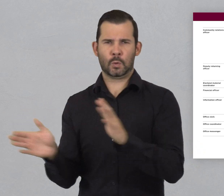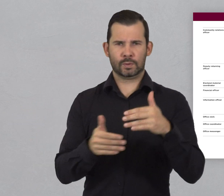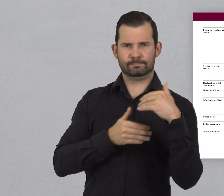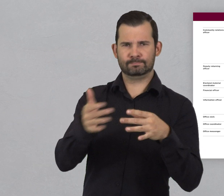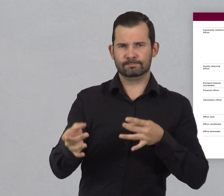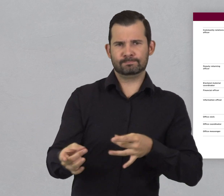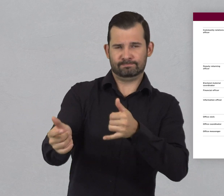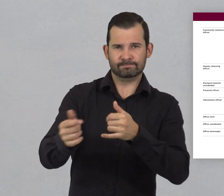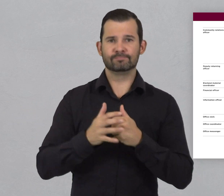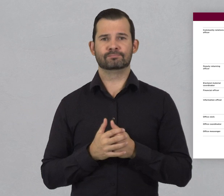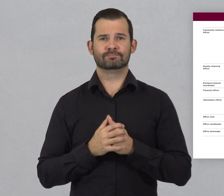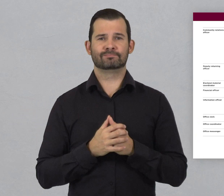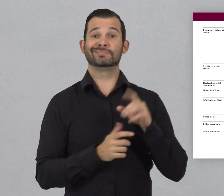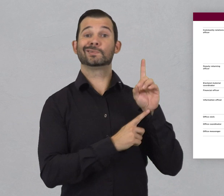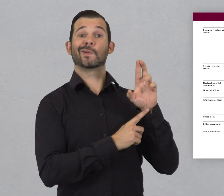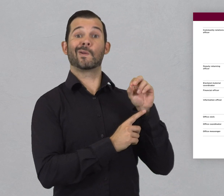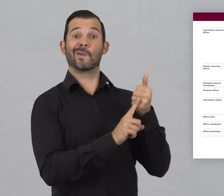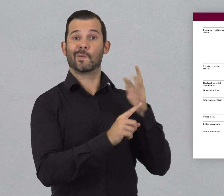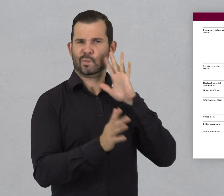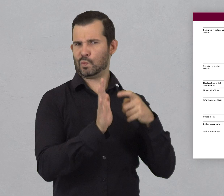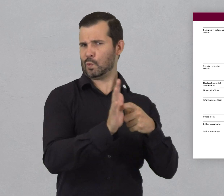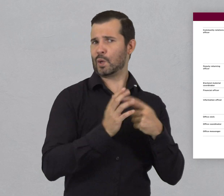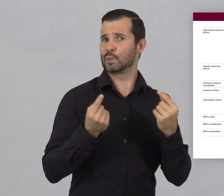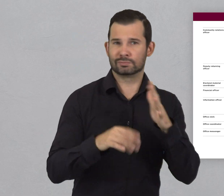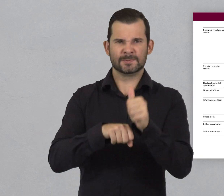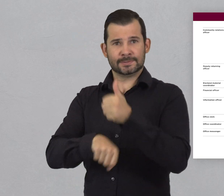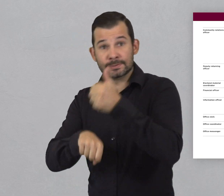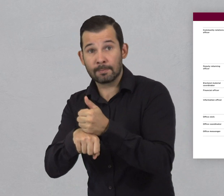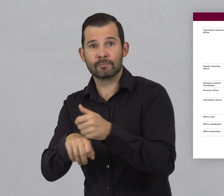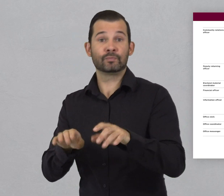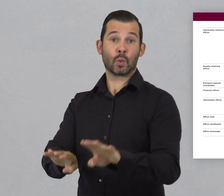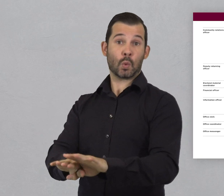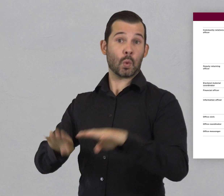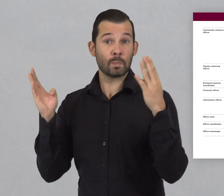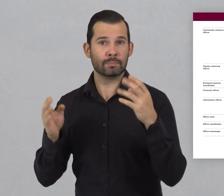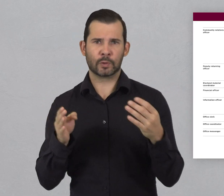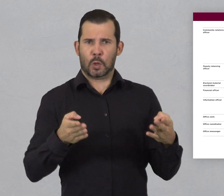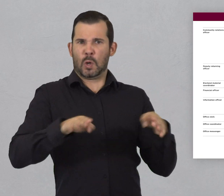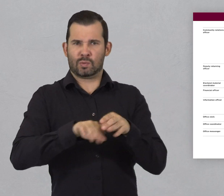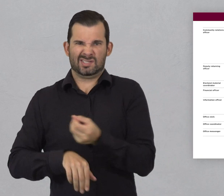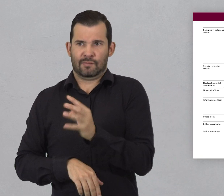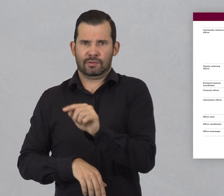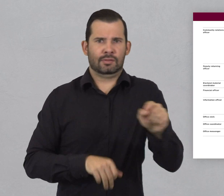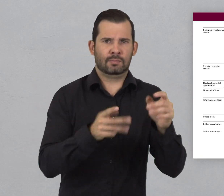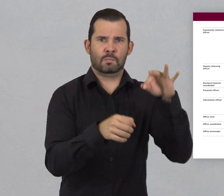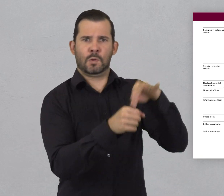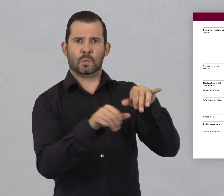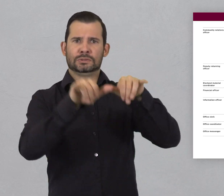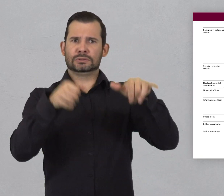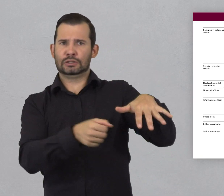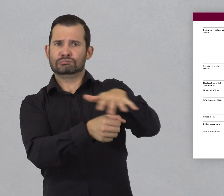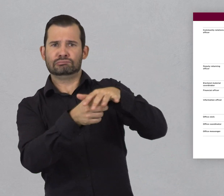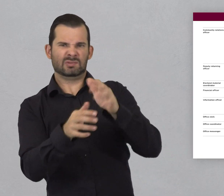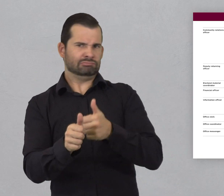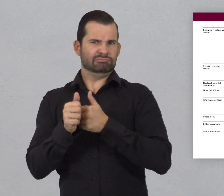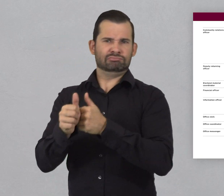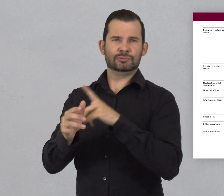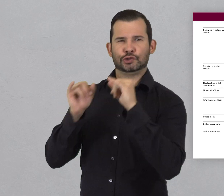in an orderly way. DROs will be required to set up, open and close several polling stations,